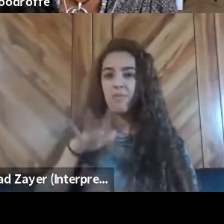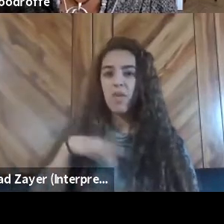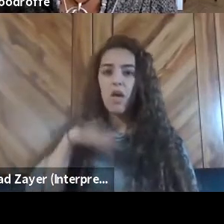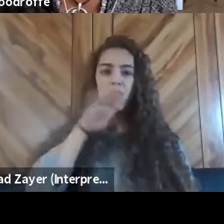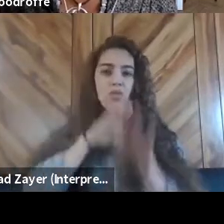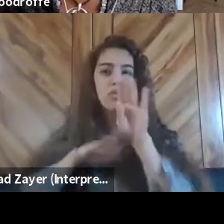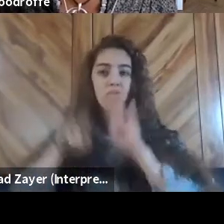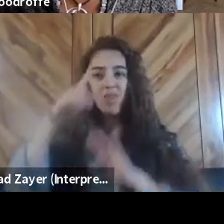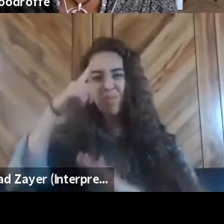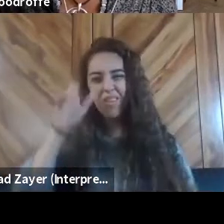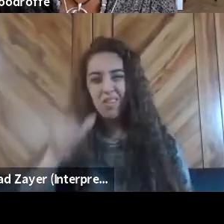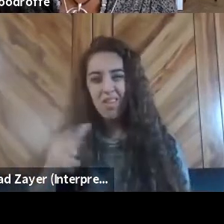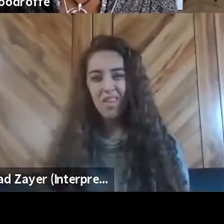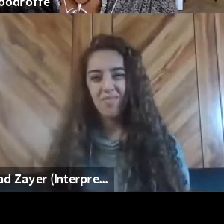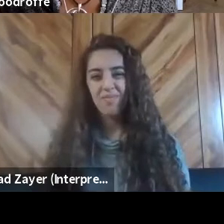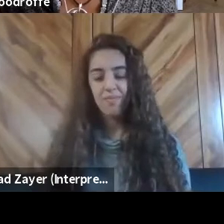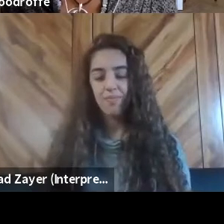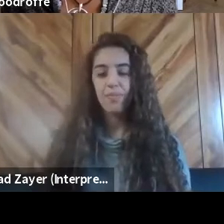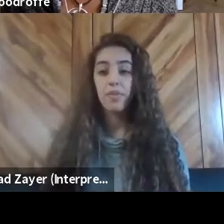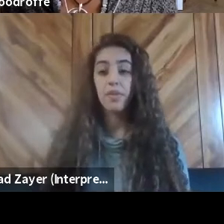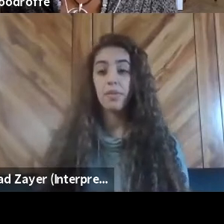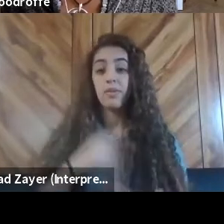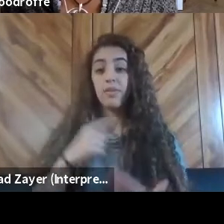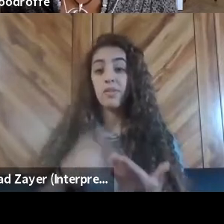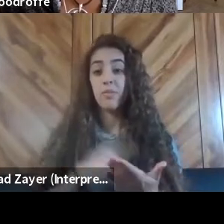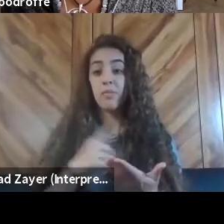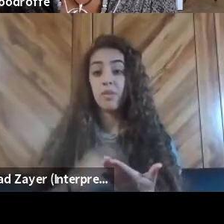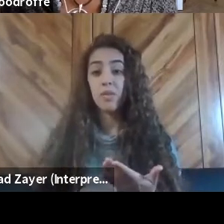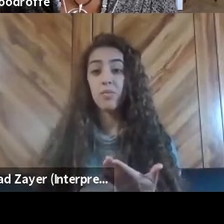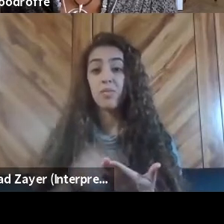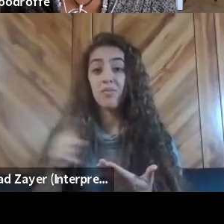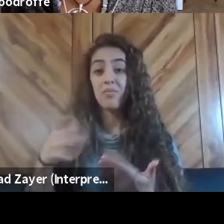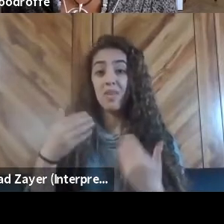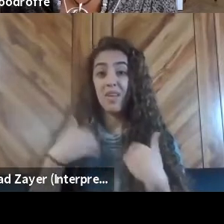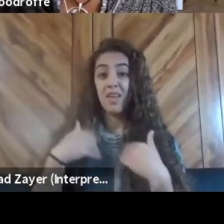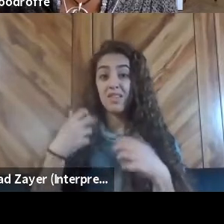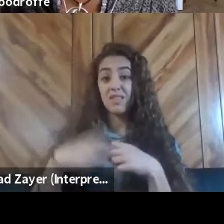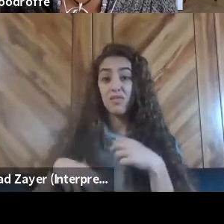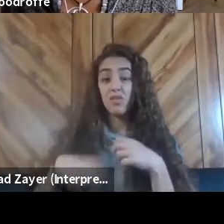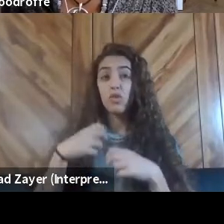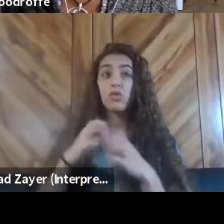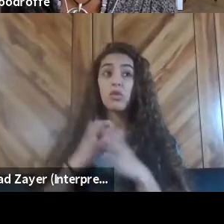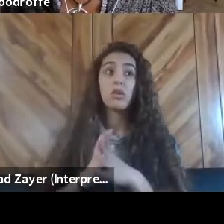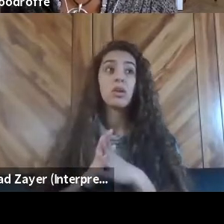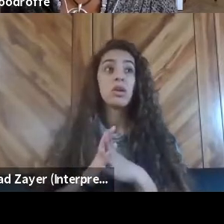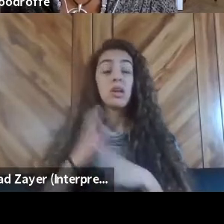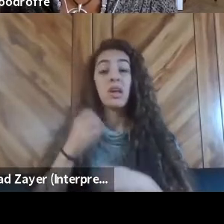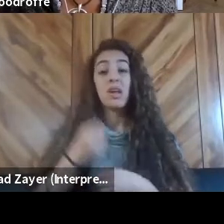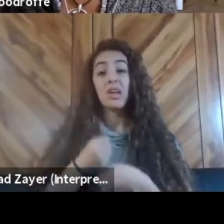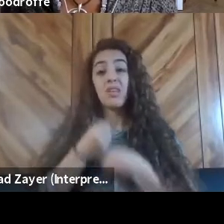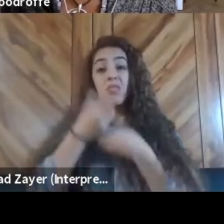because he, he had difficulty expressing how he felt to the